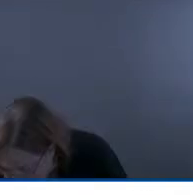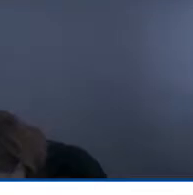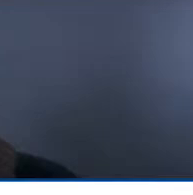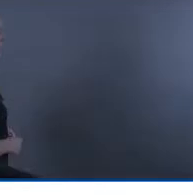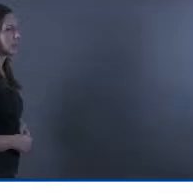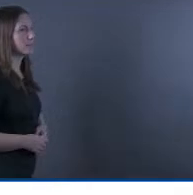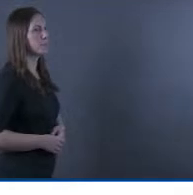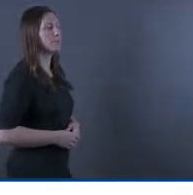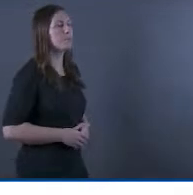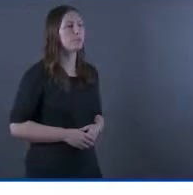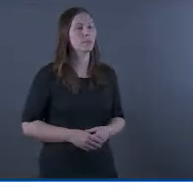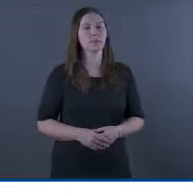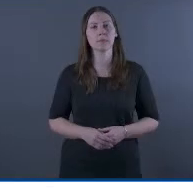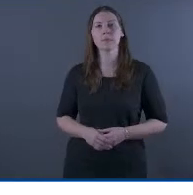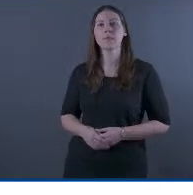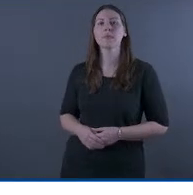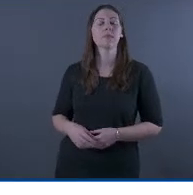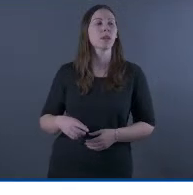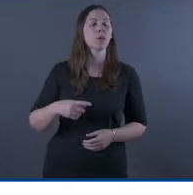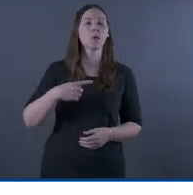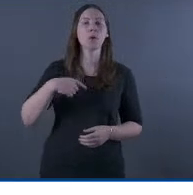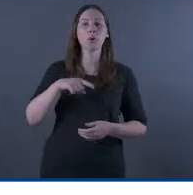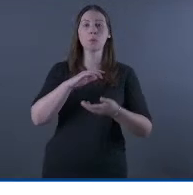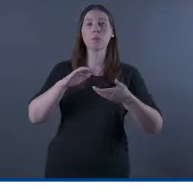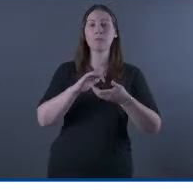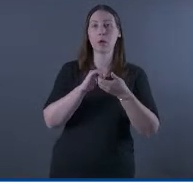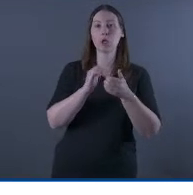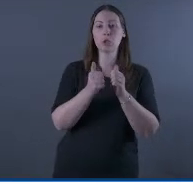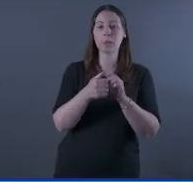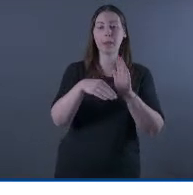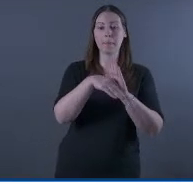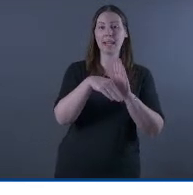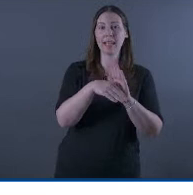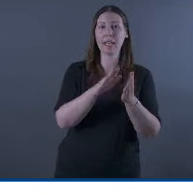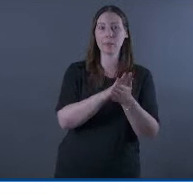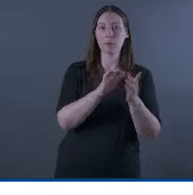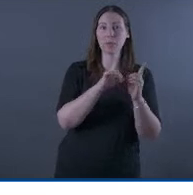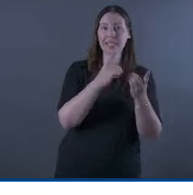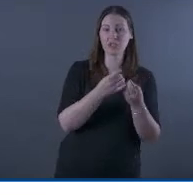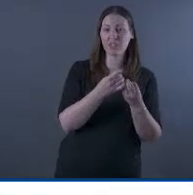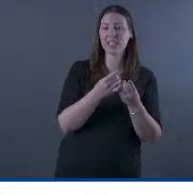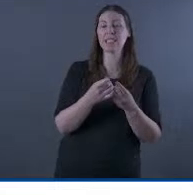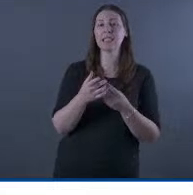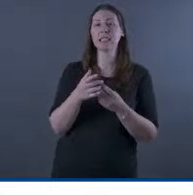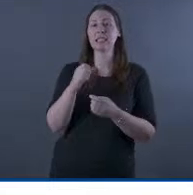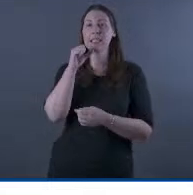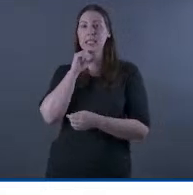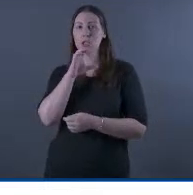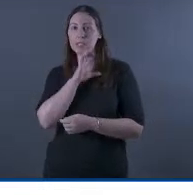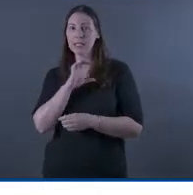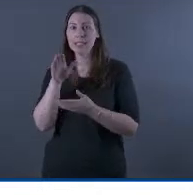with the Whatcom senior centers and other 1A groups to get healthcare workers vaccinated, and other essential workers